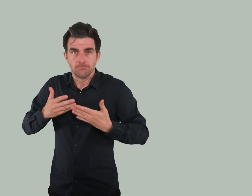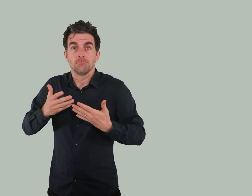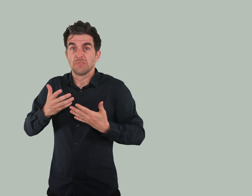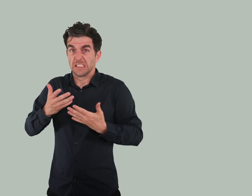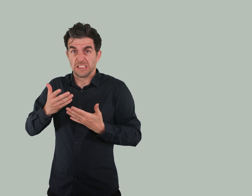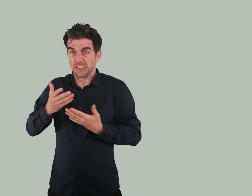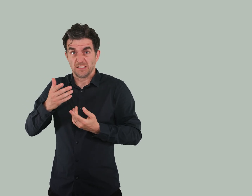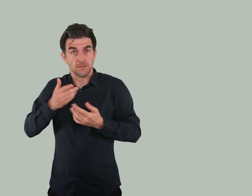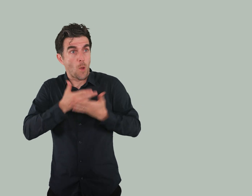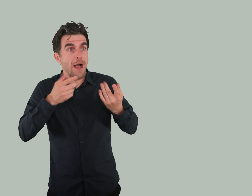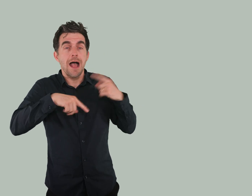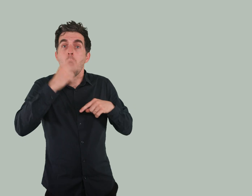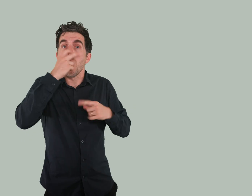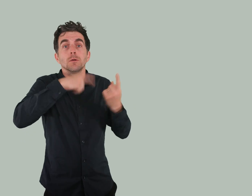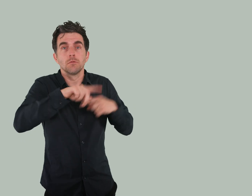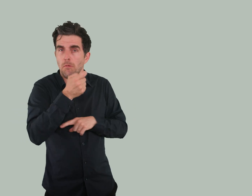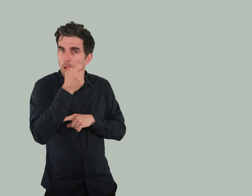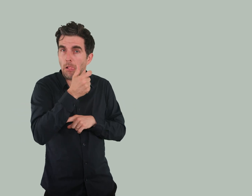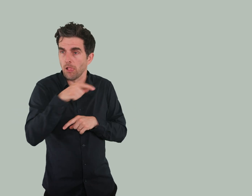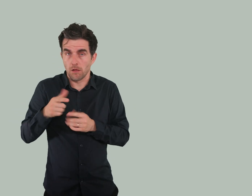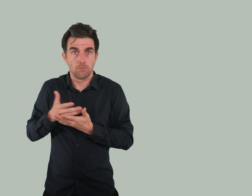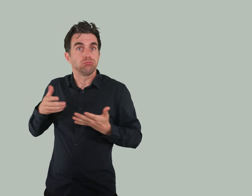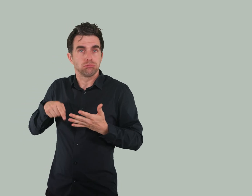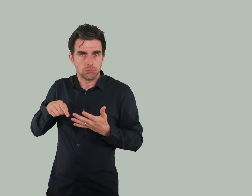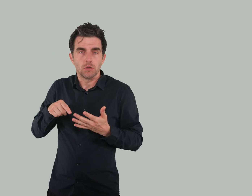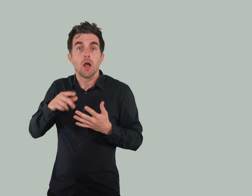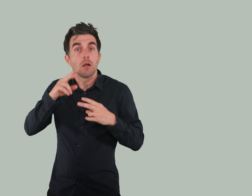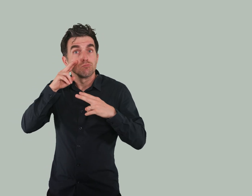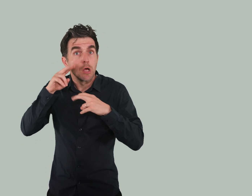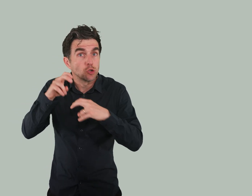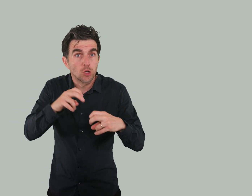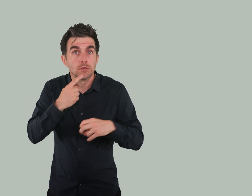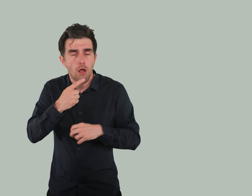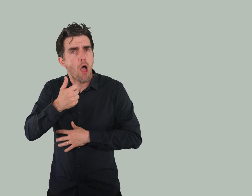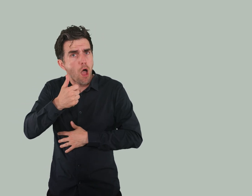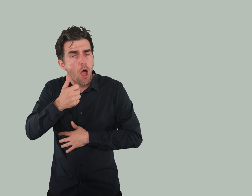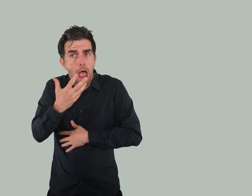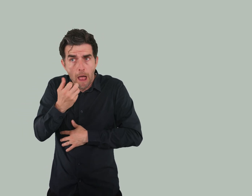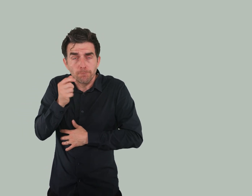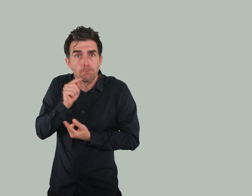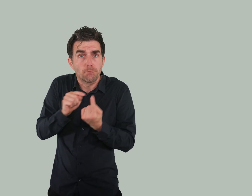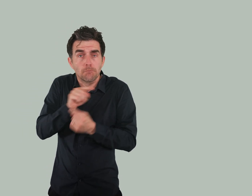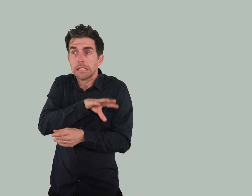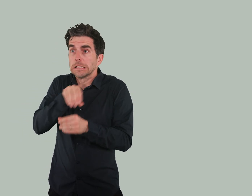compared with a very small share of older workers.